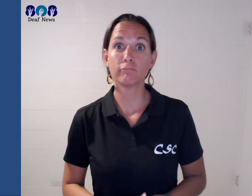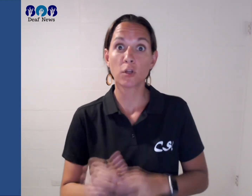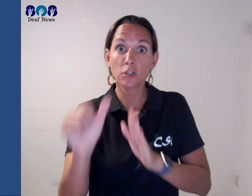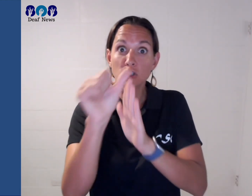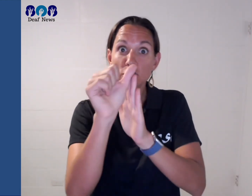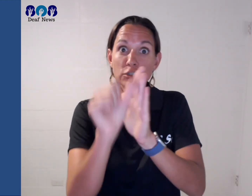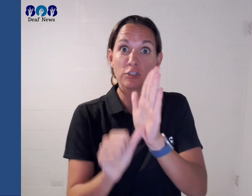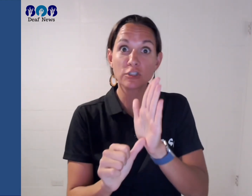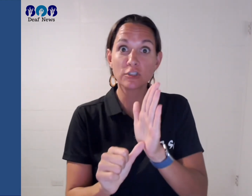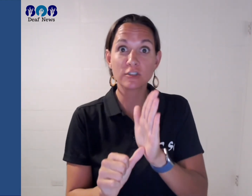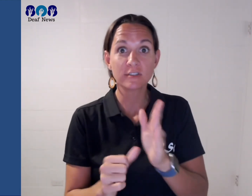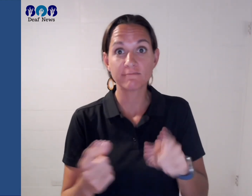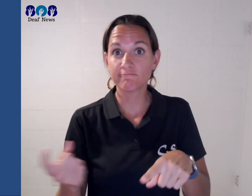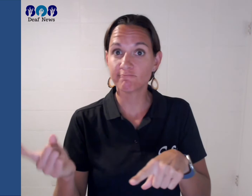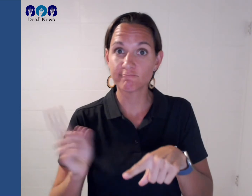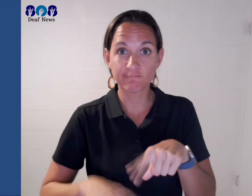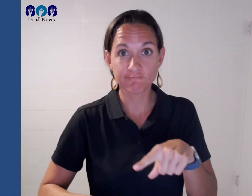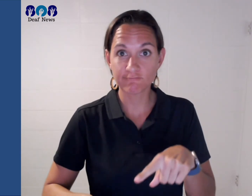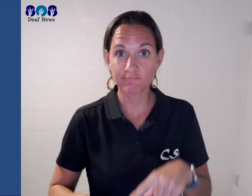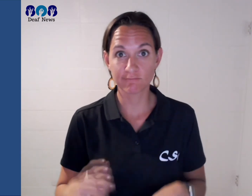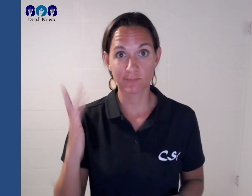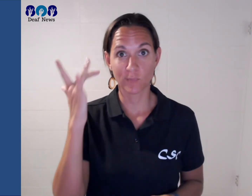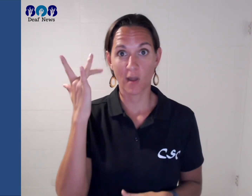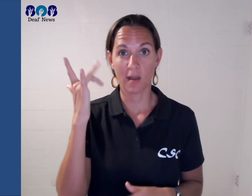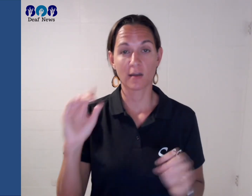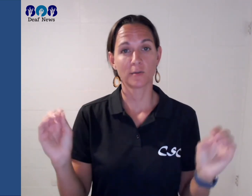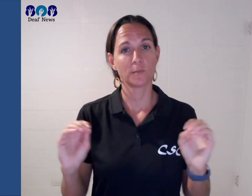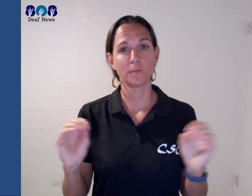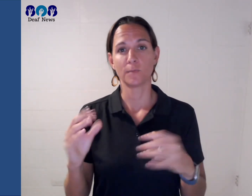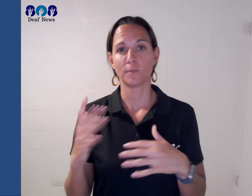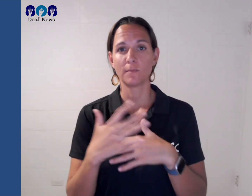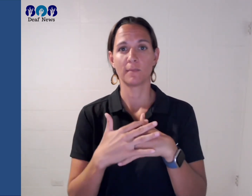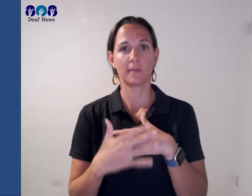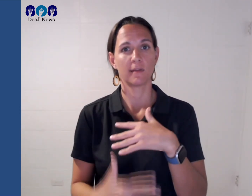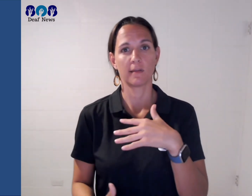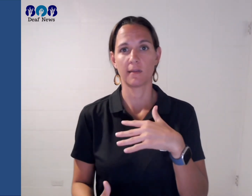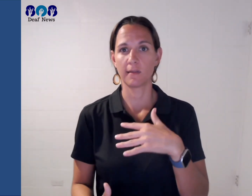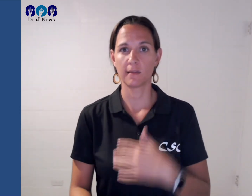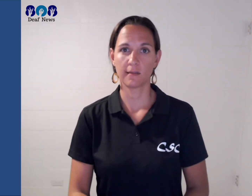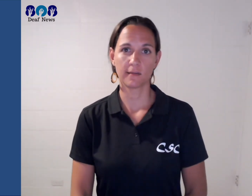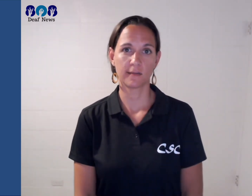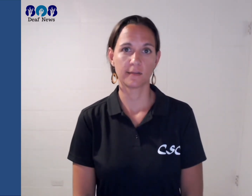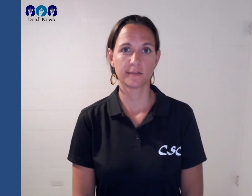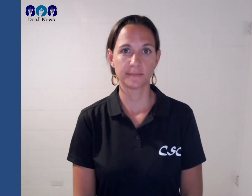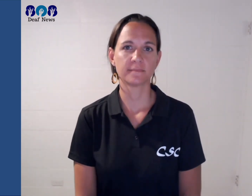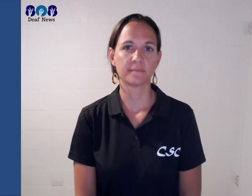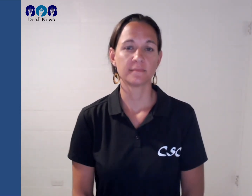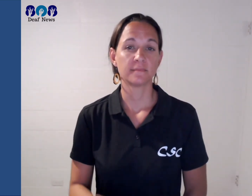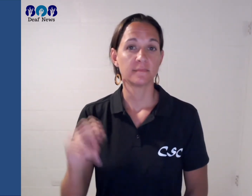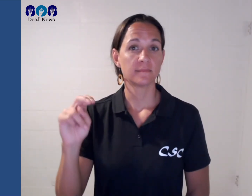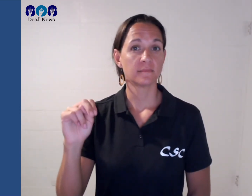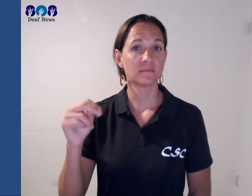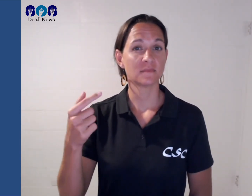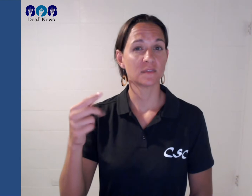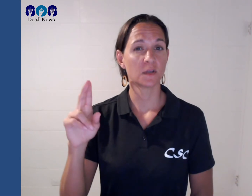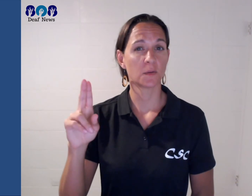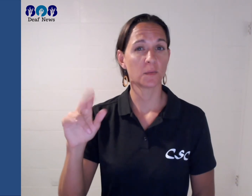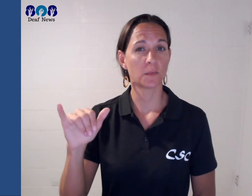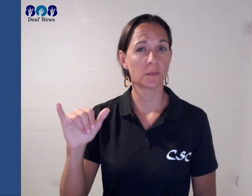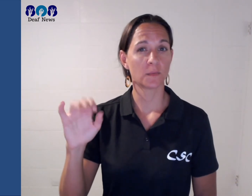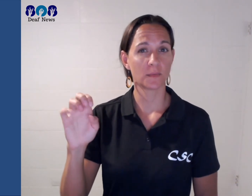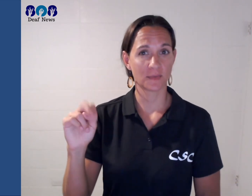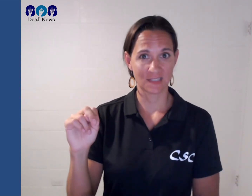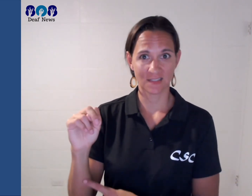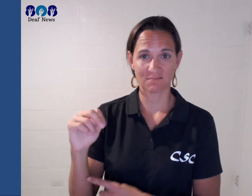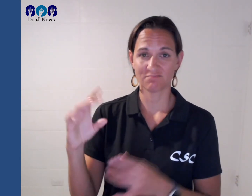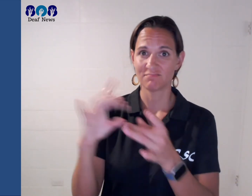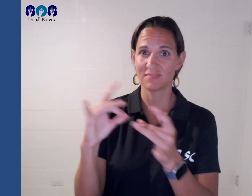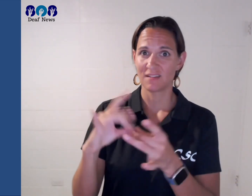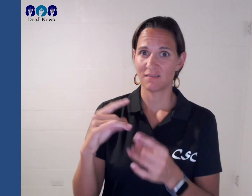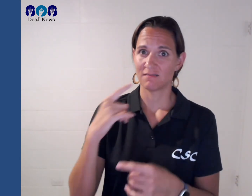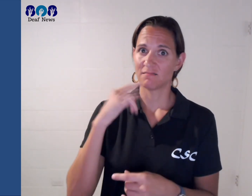need of a surgery, these procedures cannot happen because there is no blood. Nguyen has said that